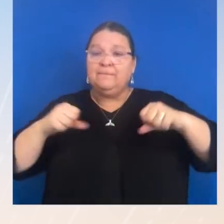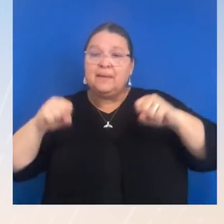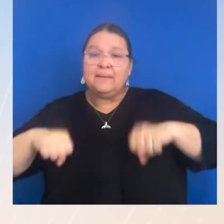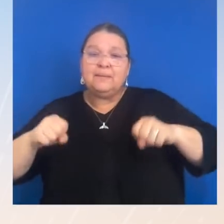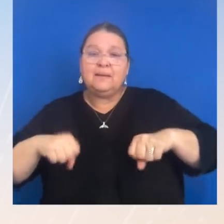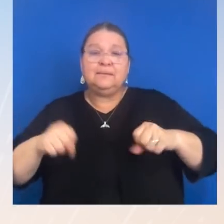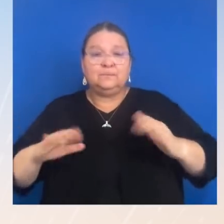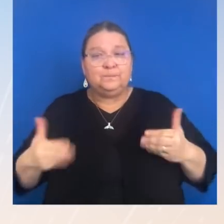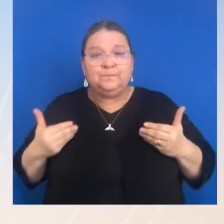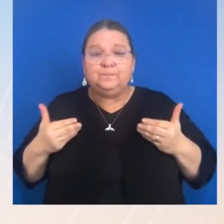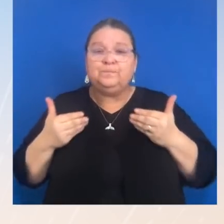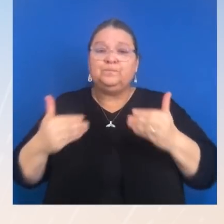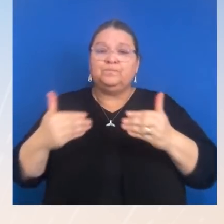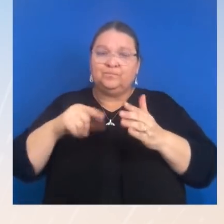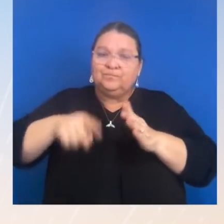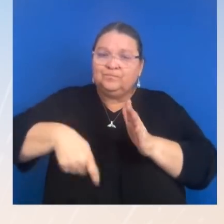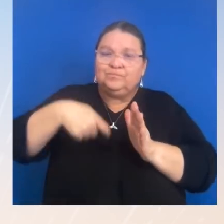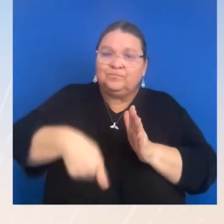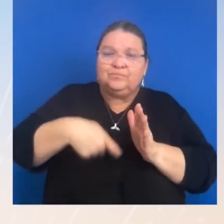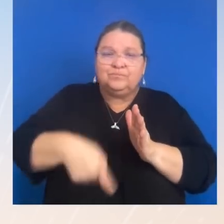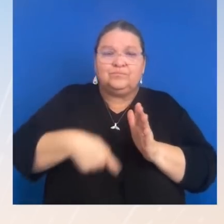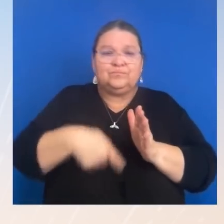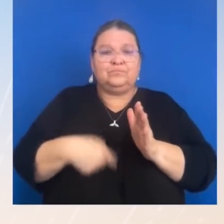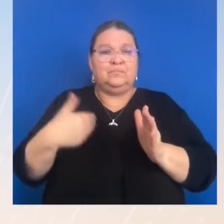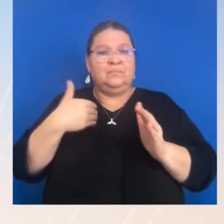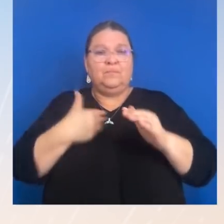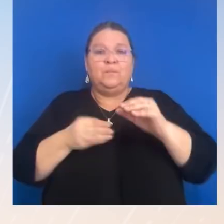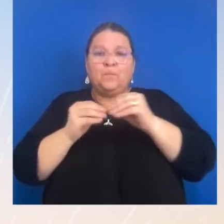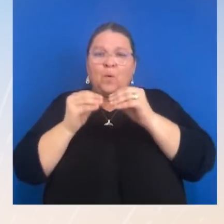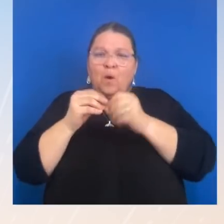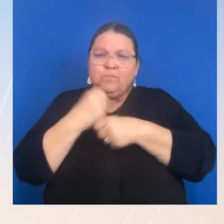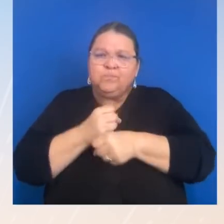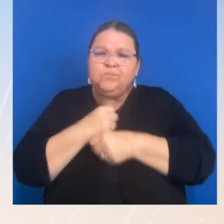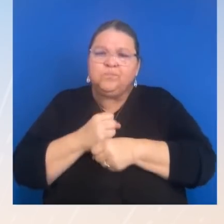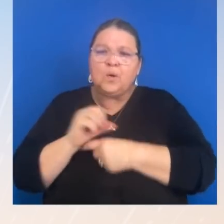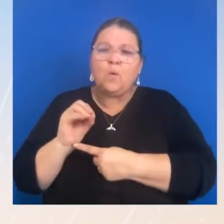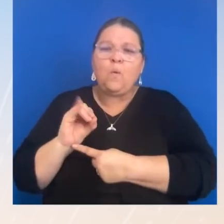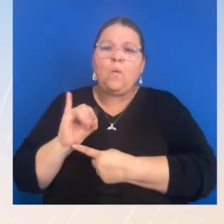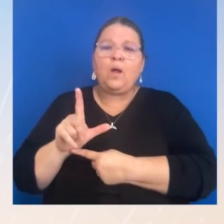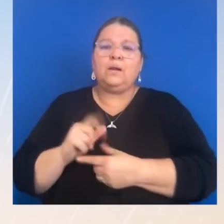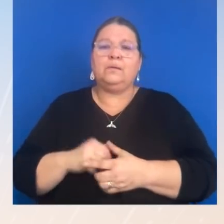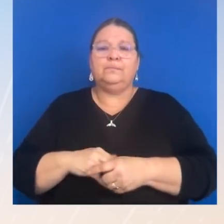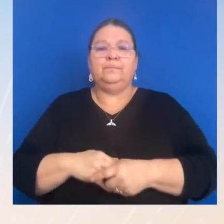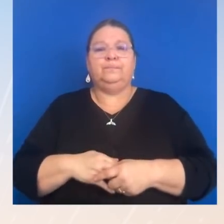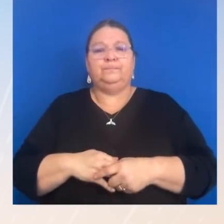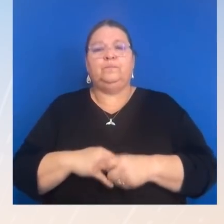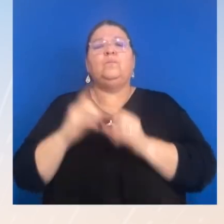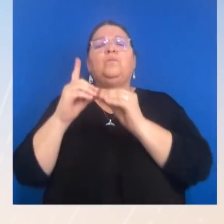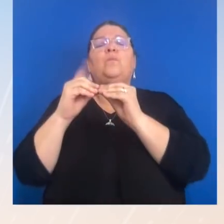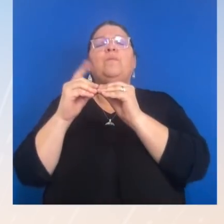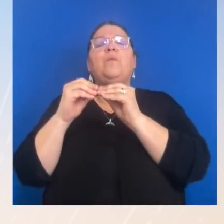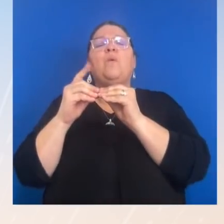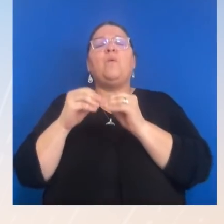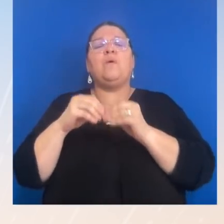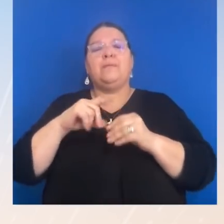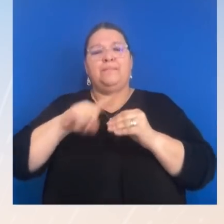and he'd encourage them to do that. Go ahead. The Press: And just one more about -- Ms. Psaki: Yeah. The Press: -- electric vehicles. You guys are pushing electric vehicles today. This is a President who always talks